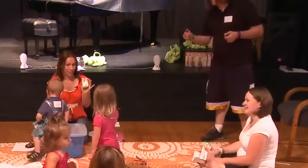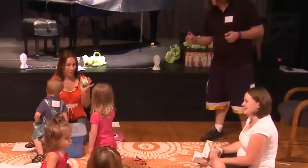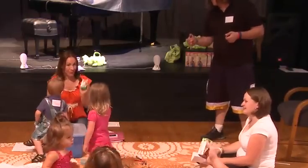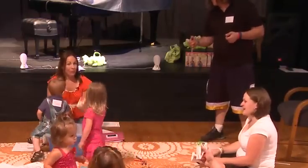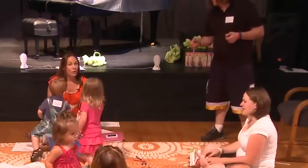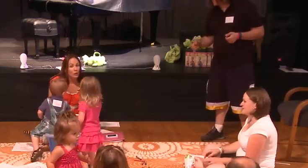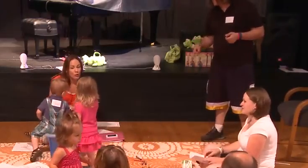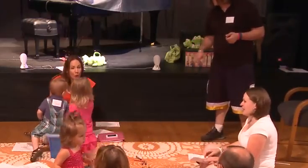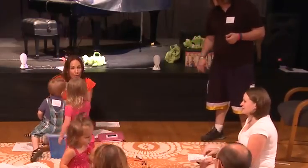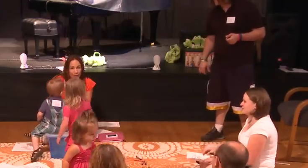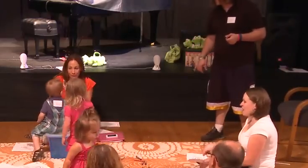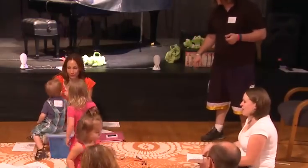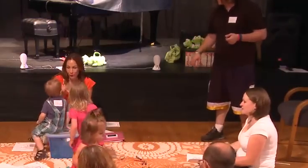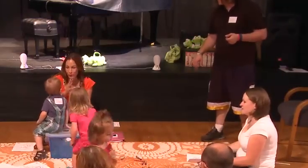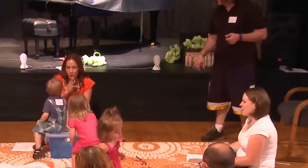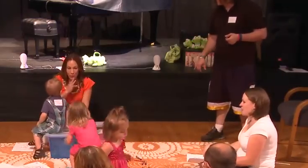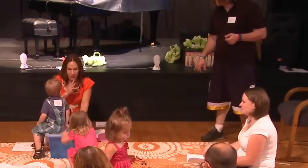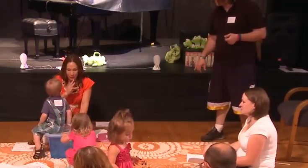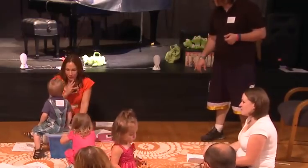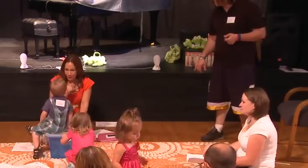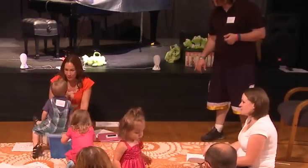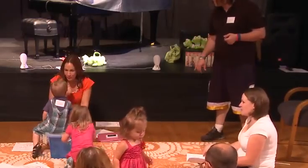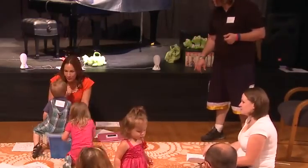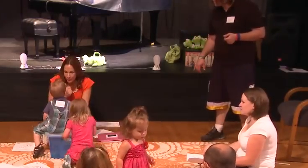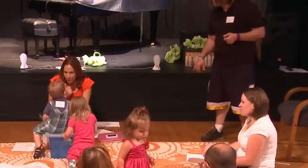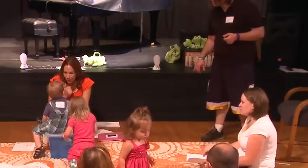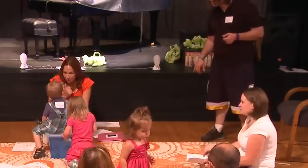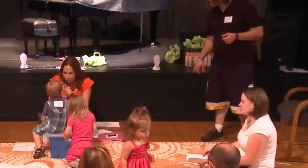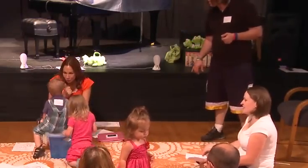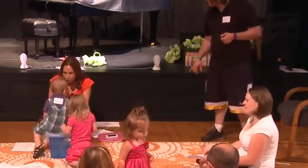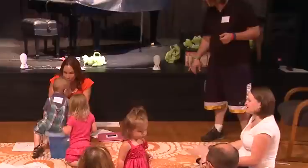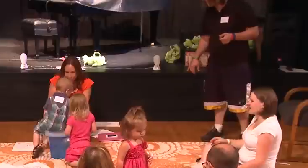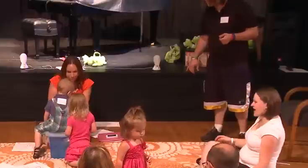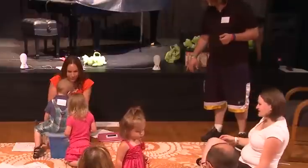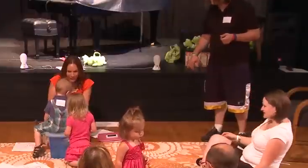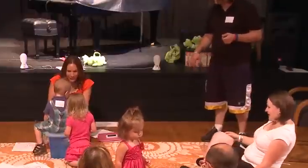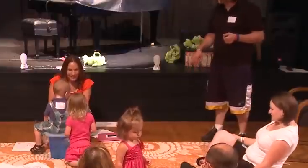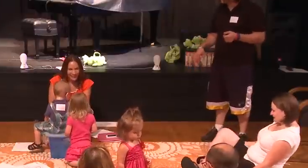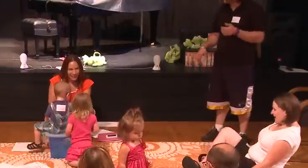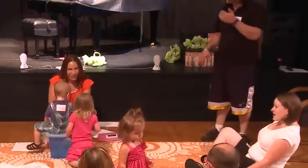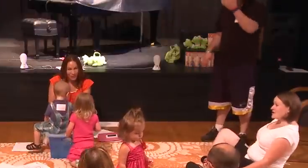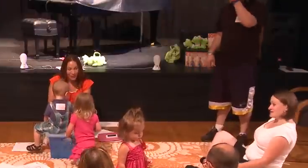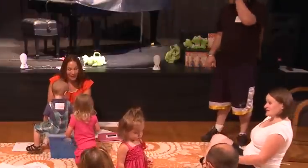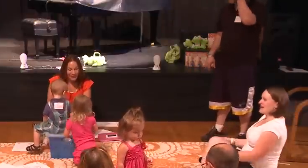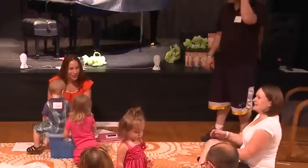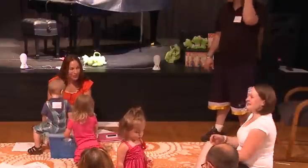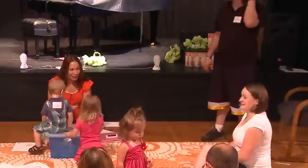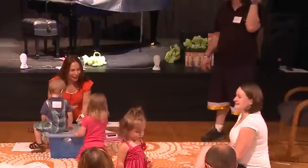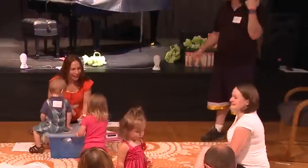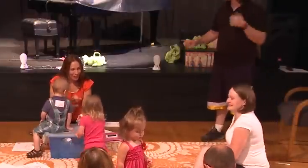Juice or water? JUICE or WATER? Which one? He's saying juice. He's whispering it.